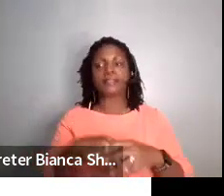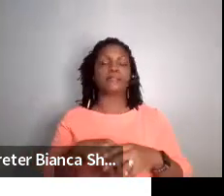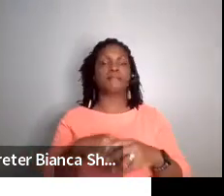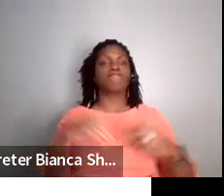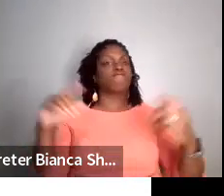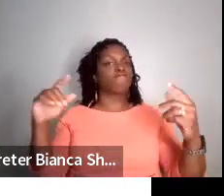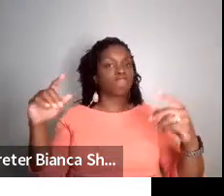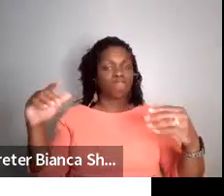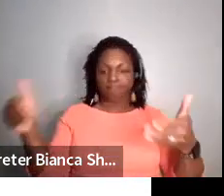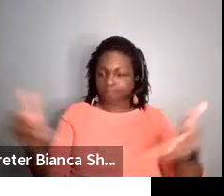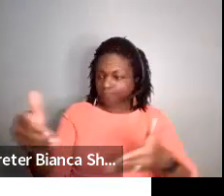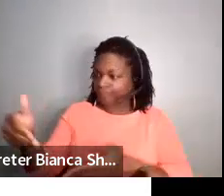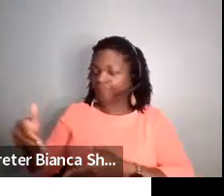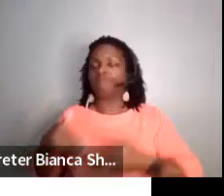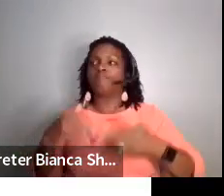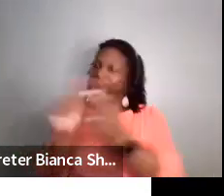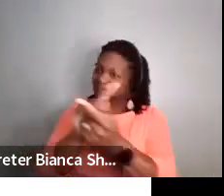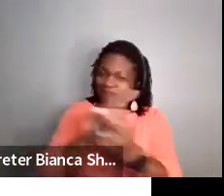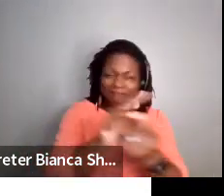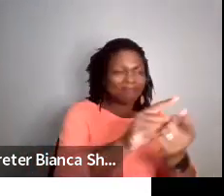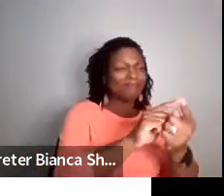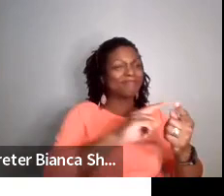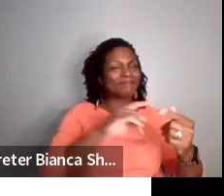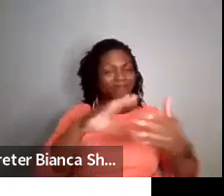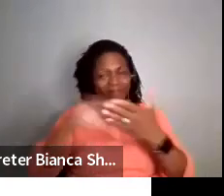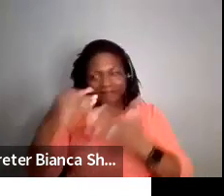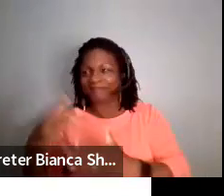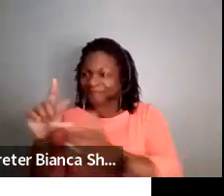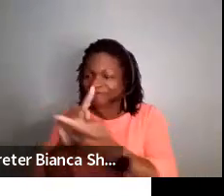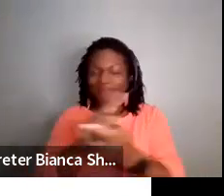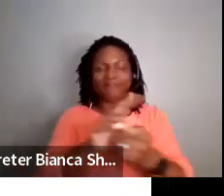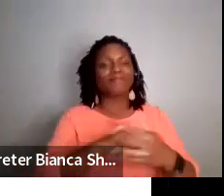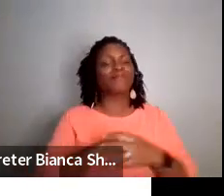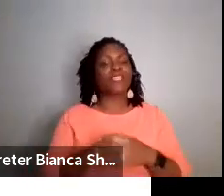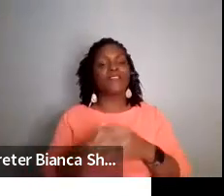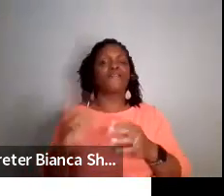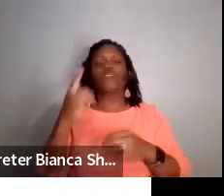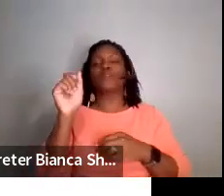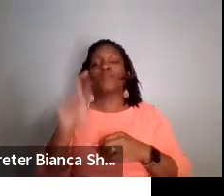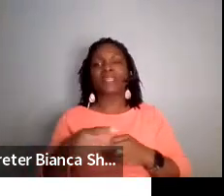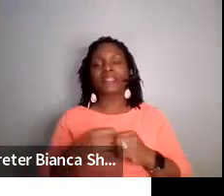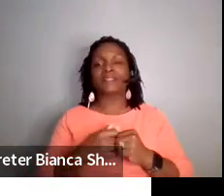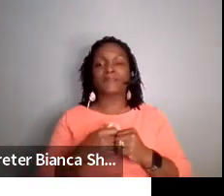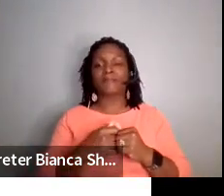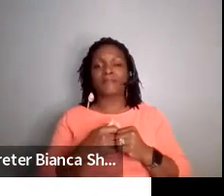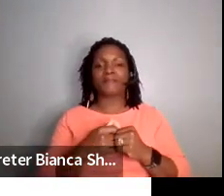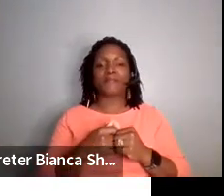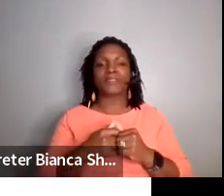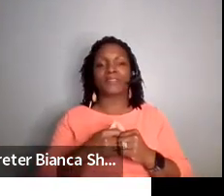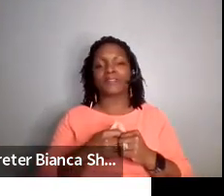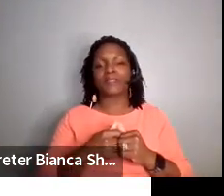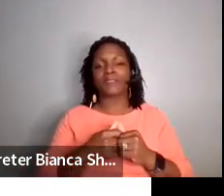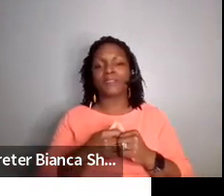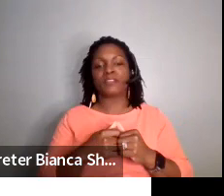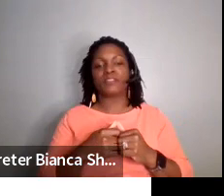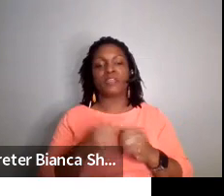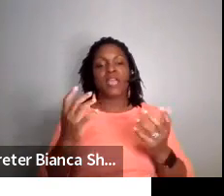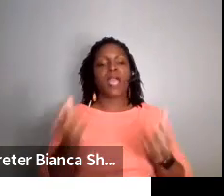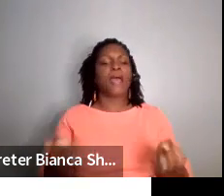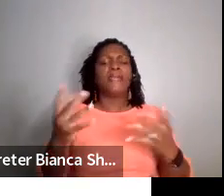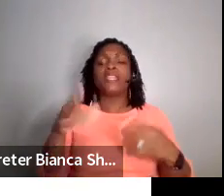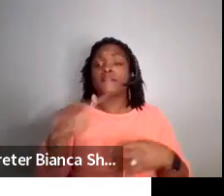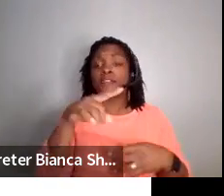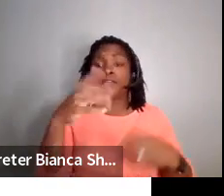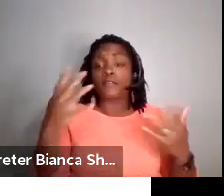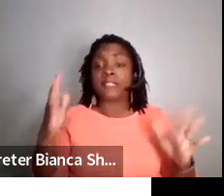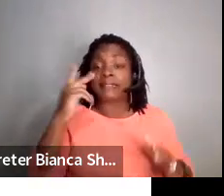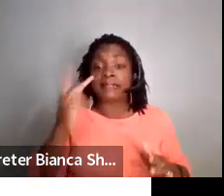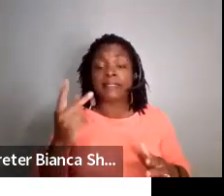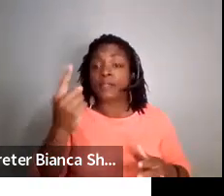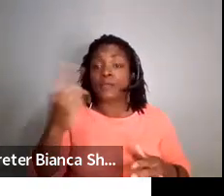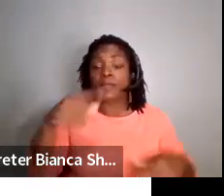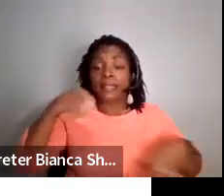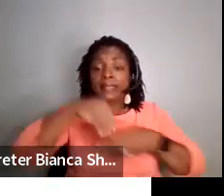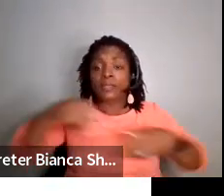I get introductions from the students. And then the first question I asked them is, how many of you have seen someone in a green chair on this campus?